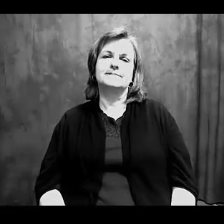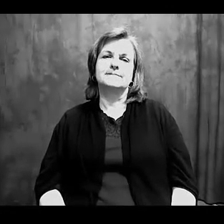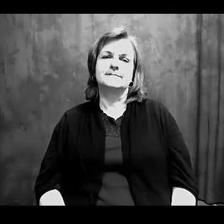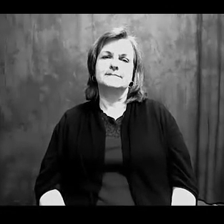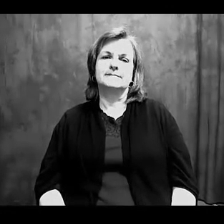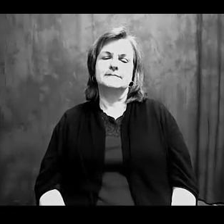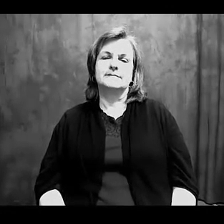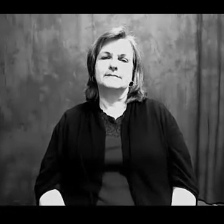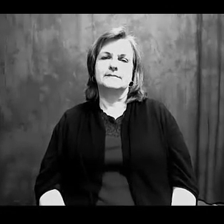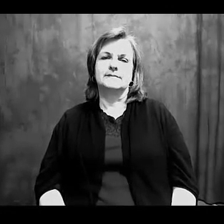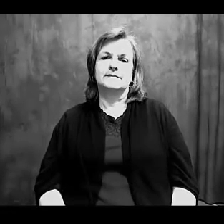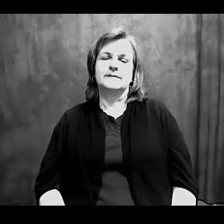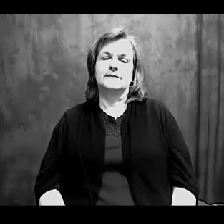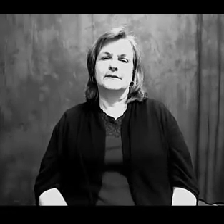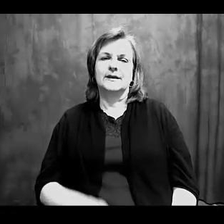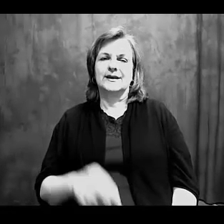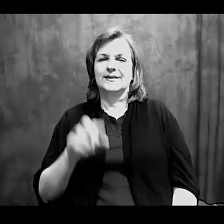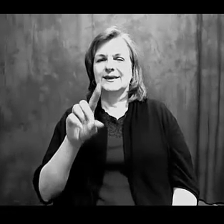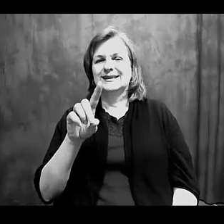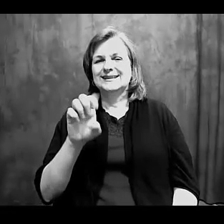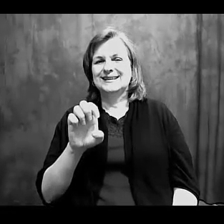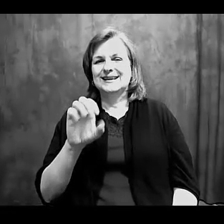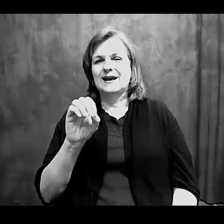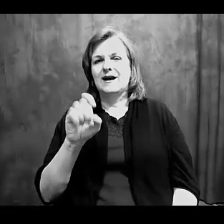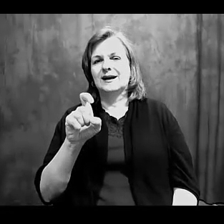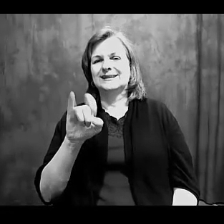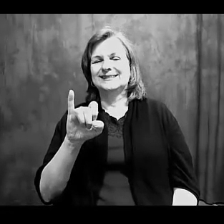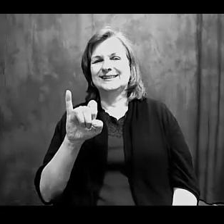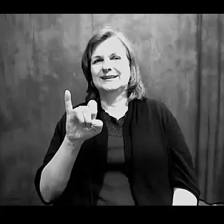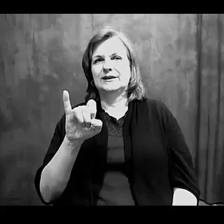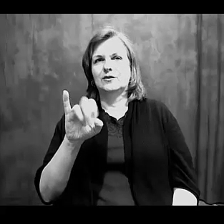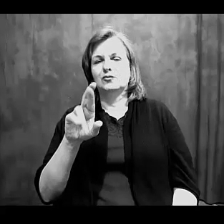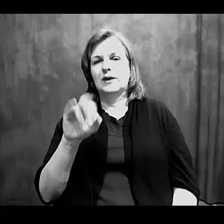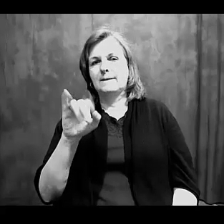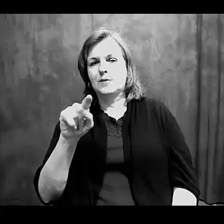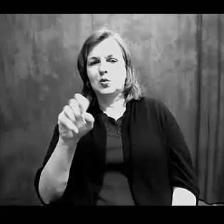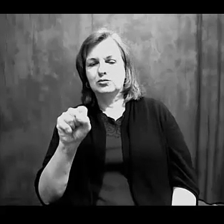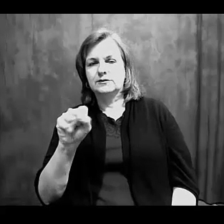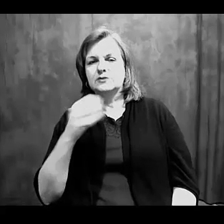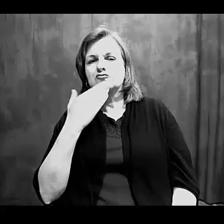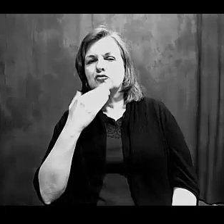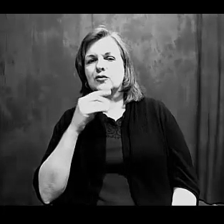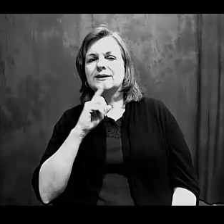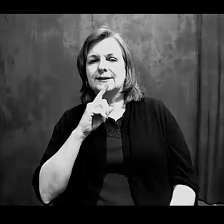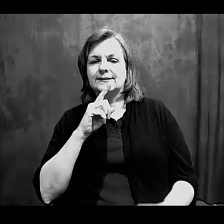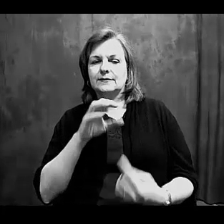this deoxyribose sugar is specific to DNA